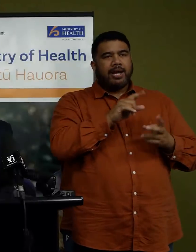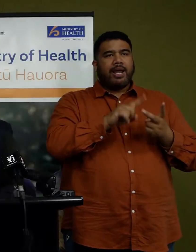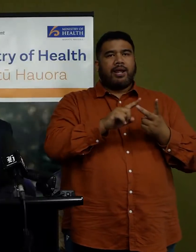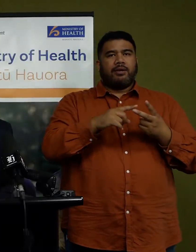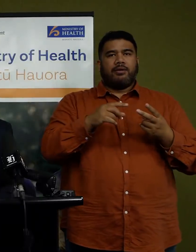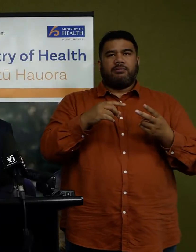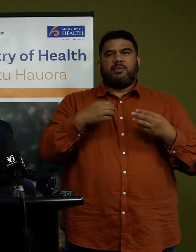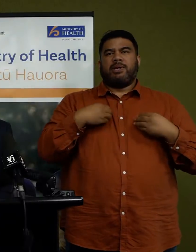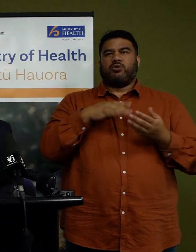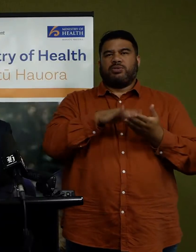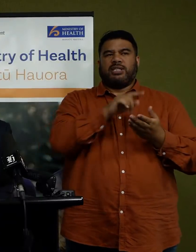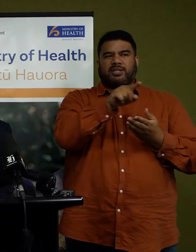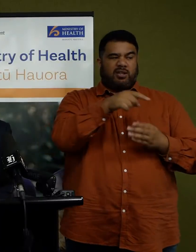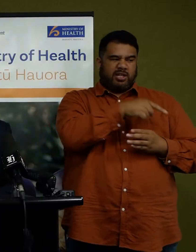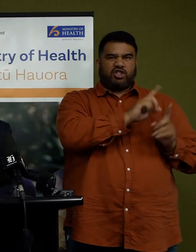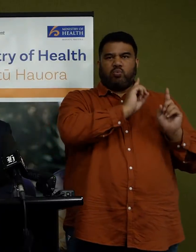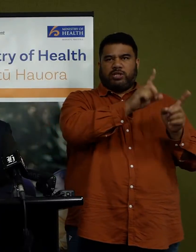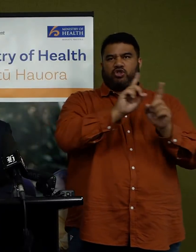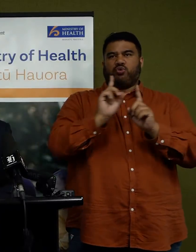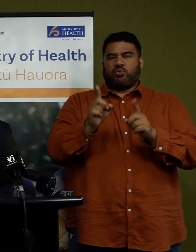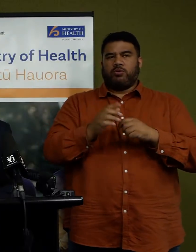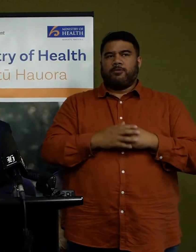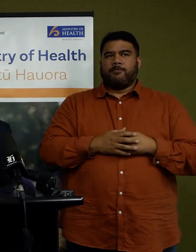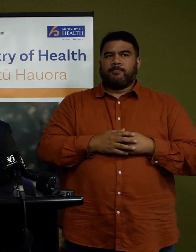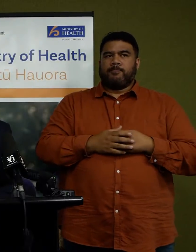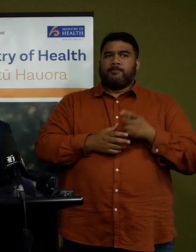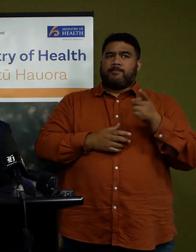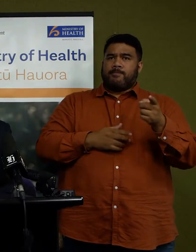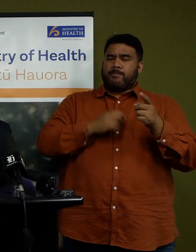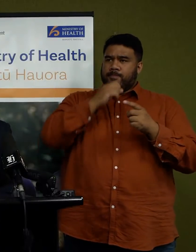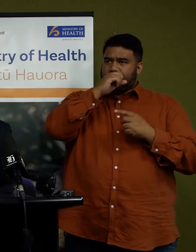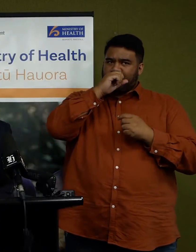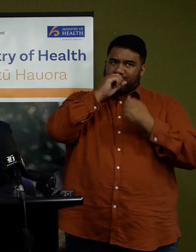Do you of being in .. For example, Palmerston North.